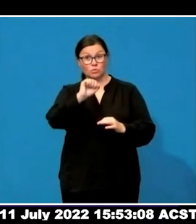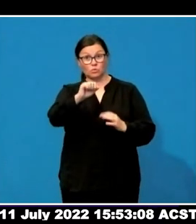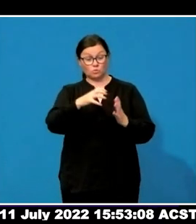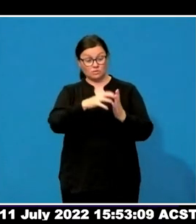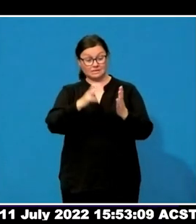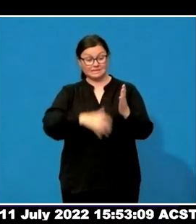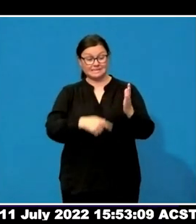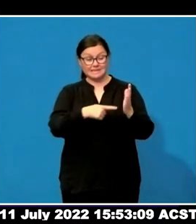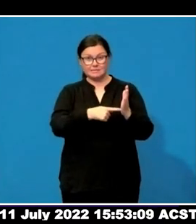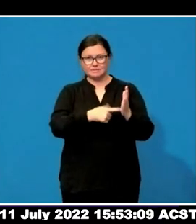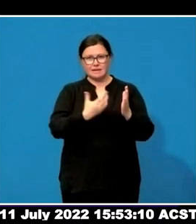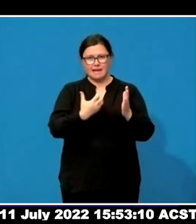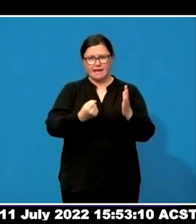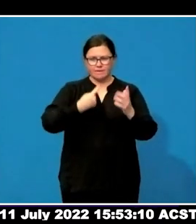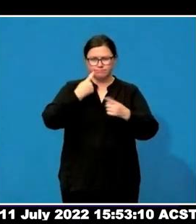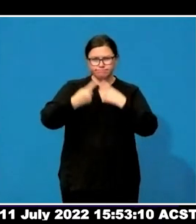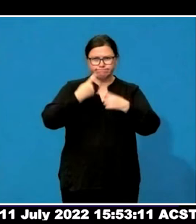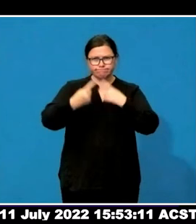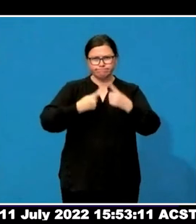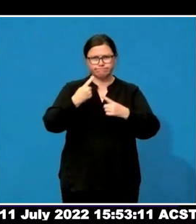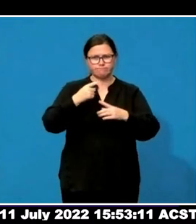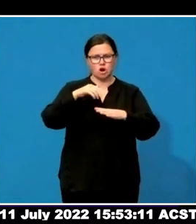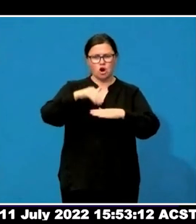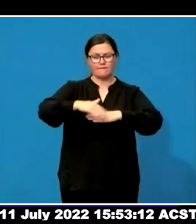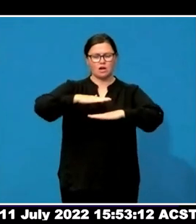country to the people you're talking about.